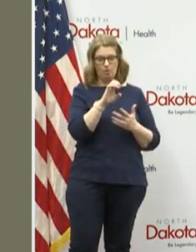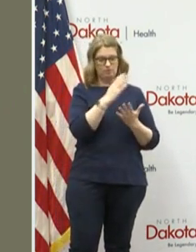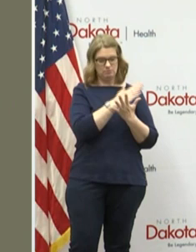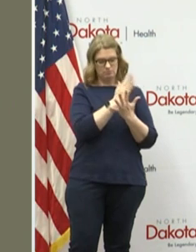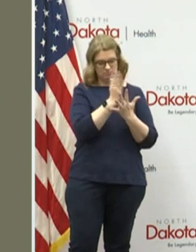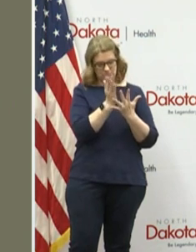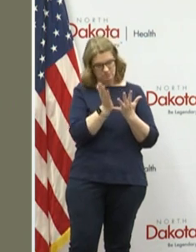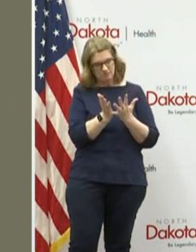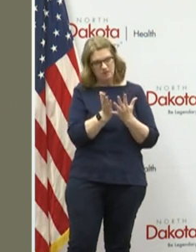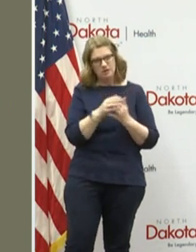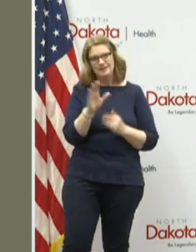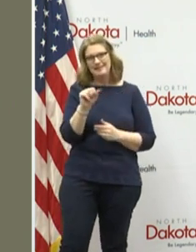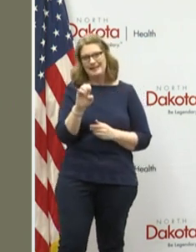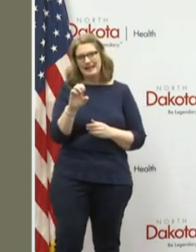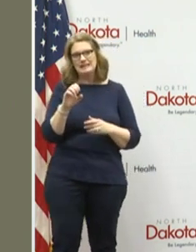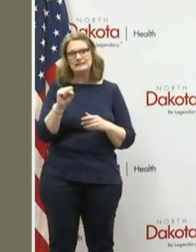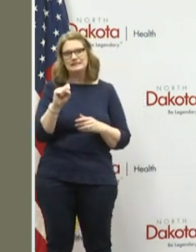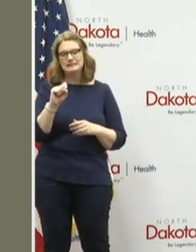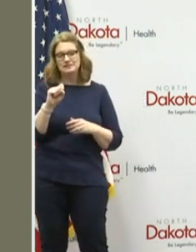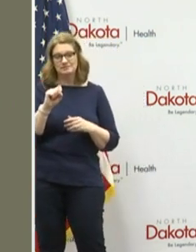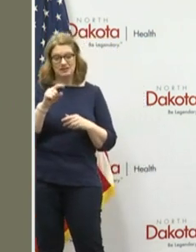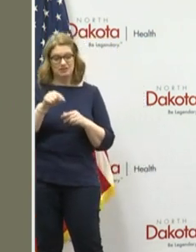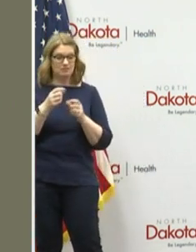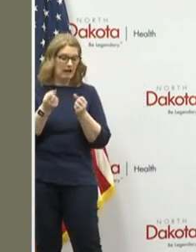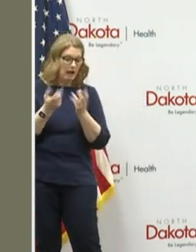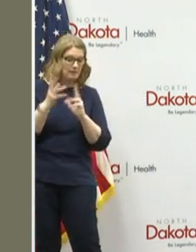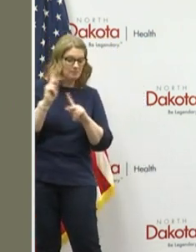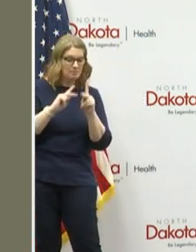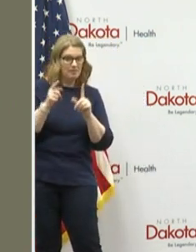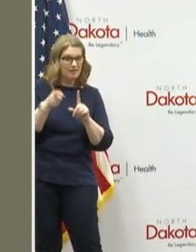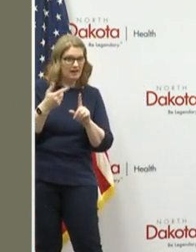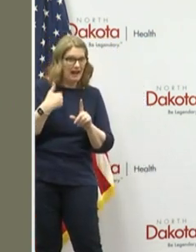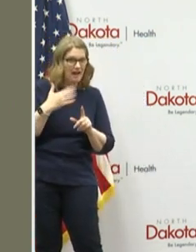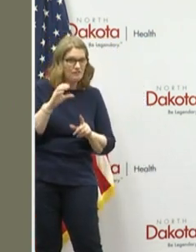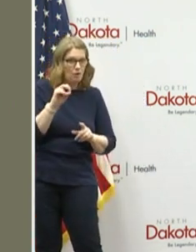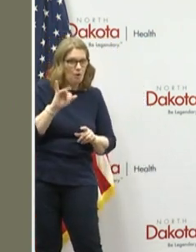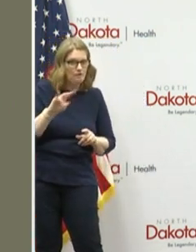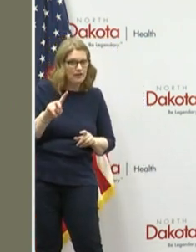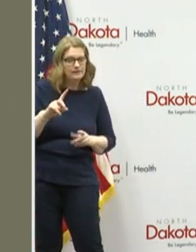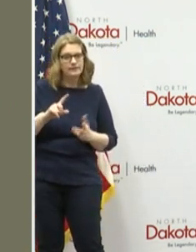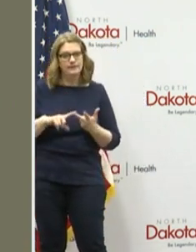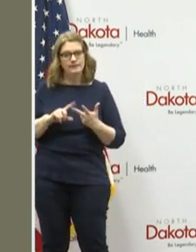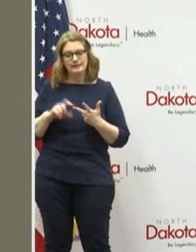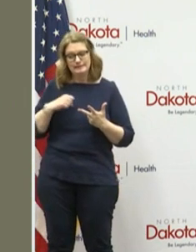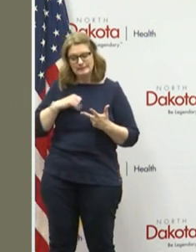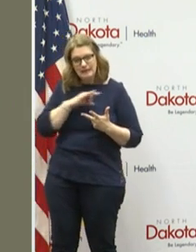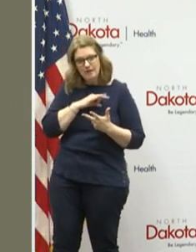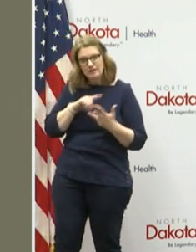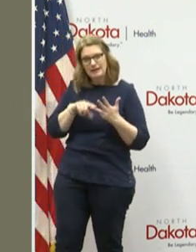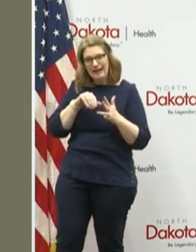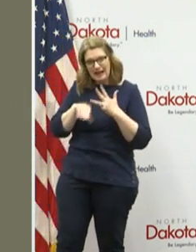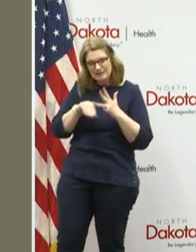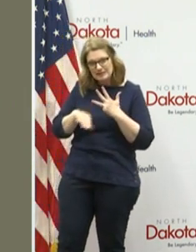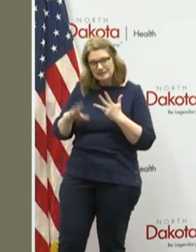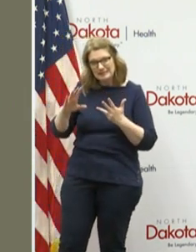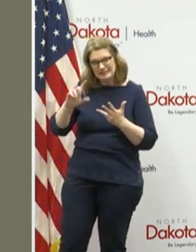APPROACH INCLUDES THE COUNTY'S CASE STATUS ON THE COLOR CODED HEALTH GUIDANCE SYSTEM, THE CASE